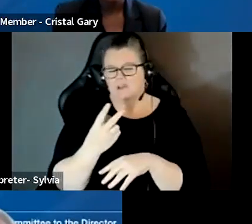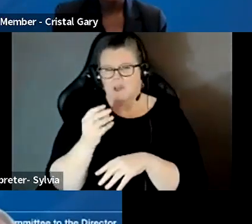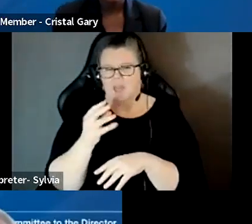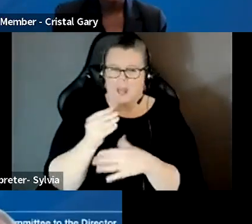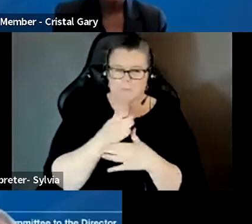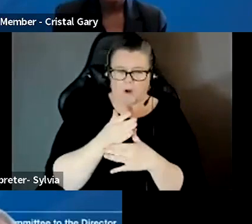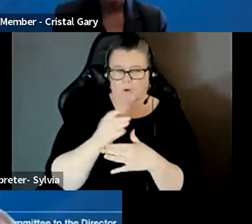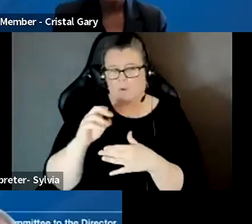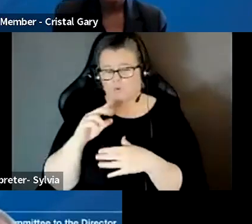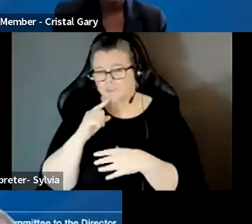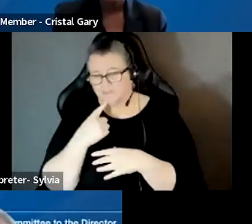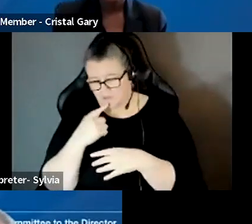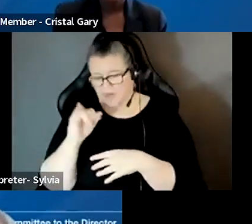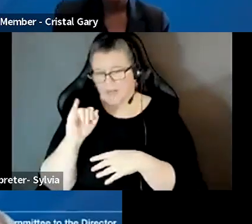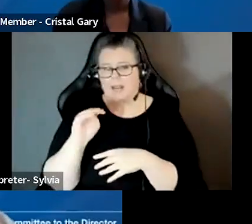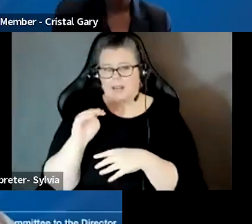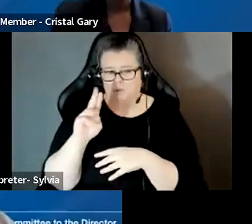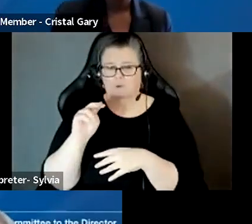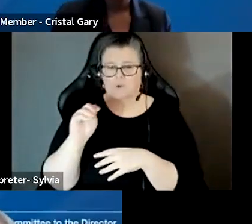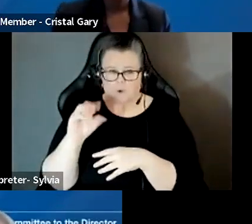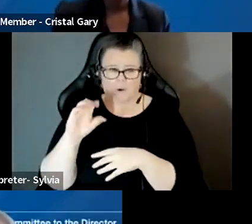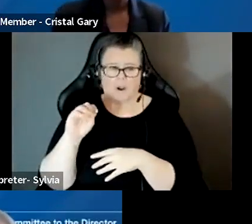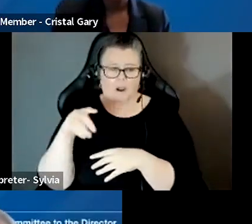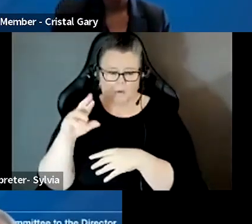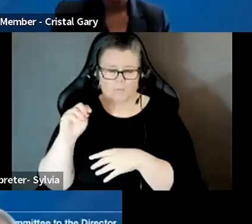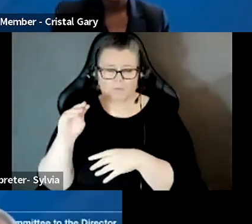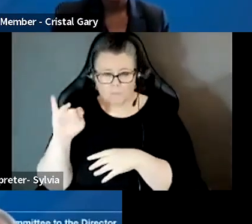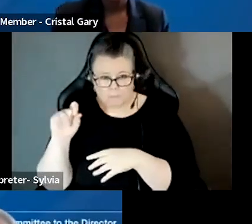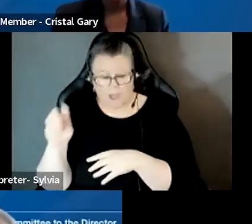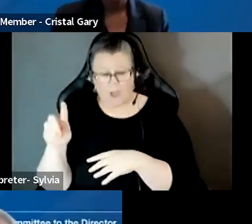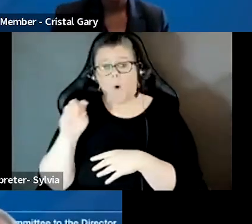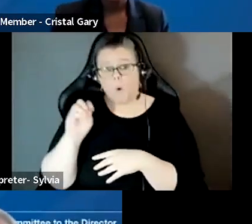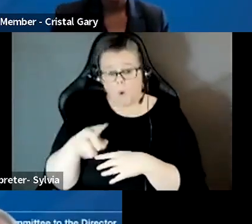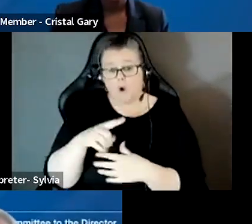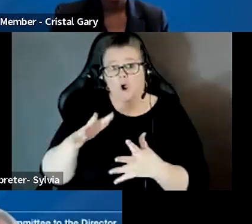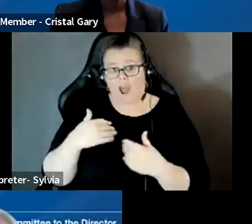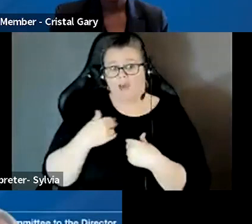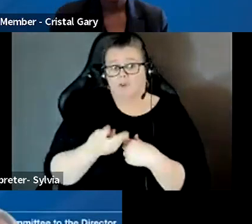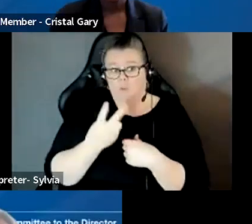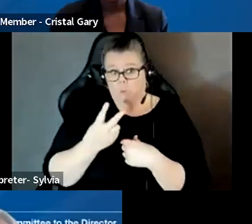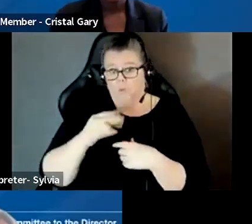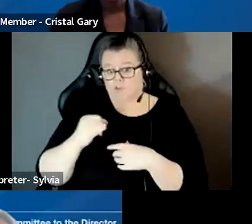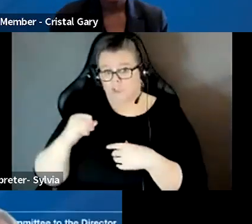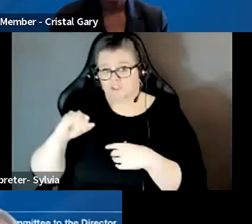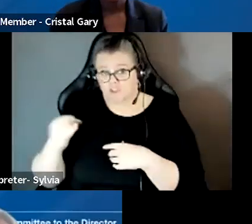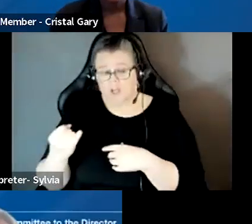or had two Johnson & Johnson shots, you are eligible and may get a second booster.